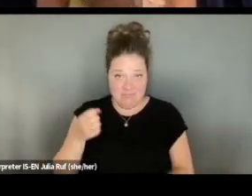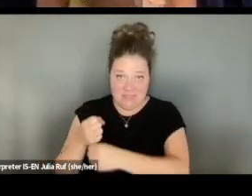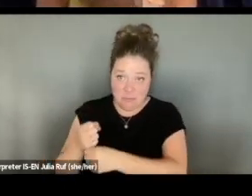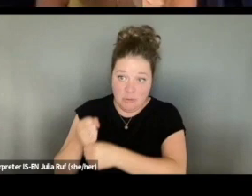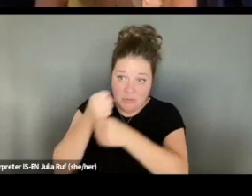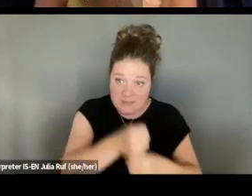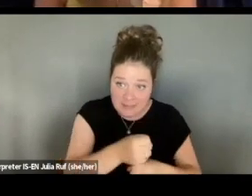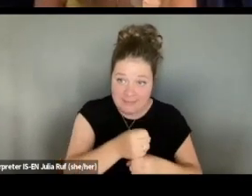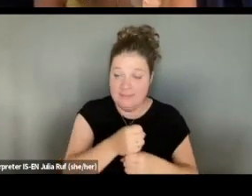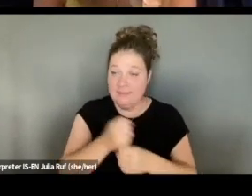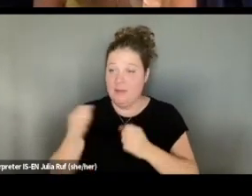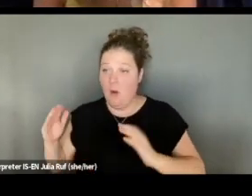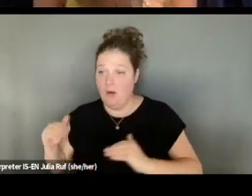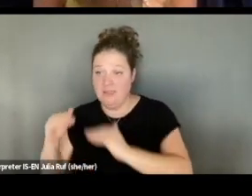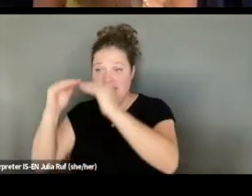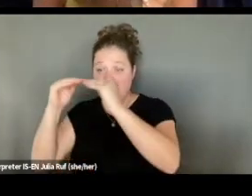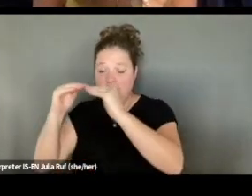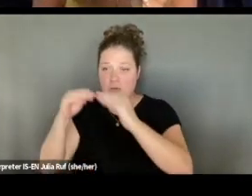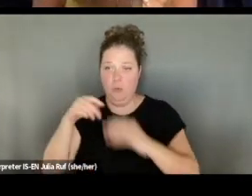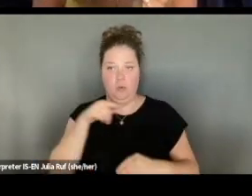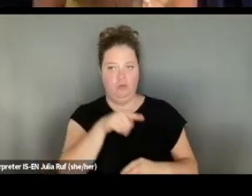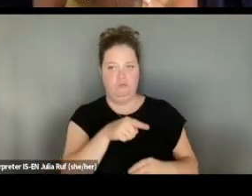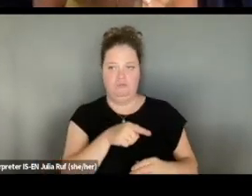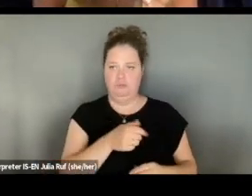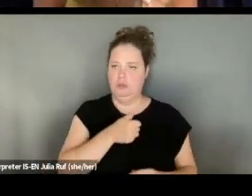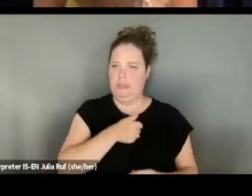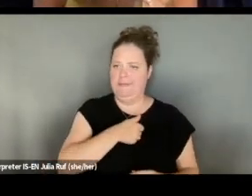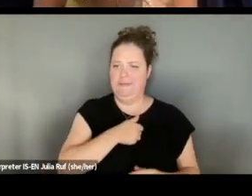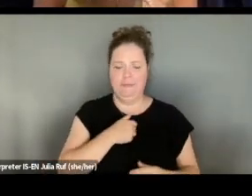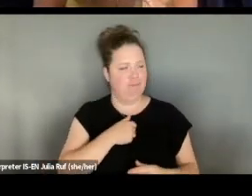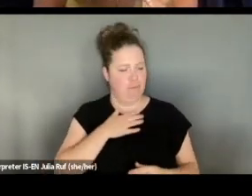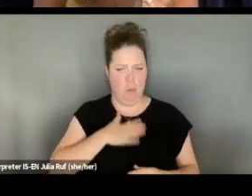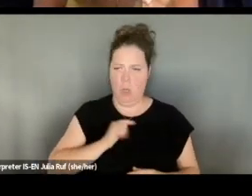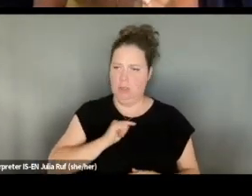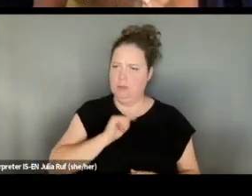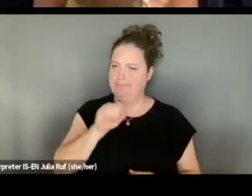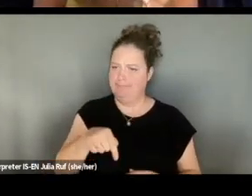you're just here as yourself. So, you can choose